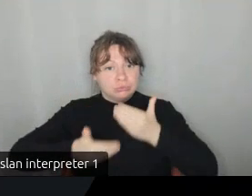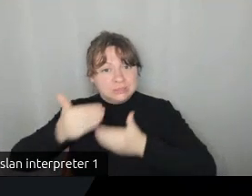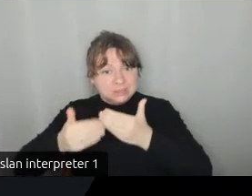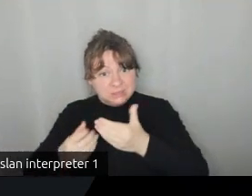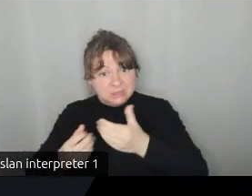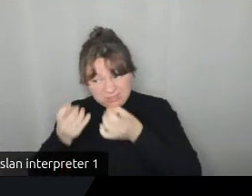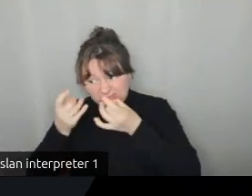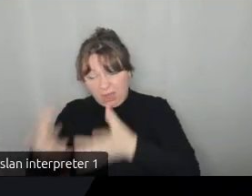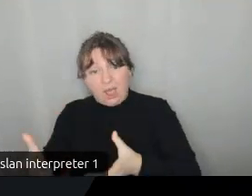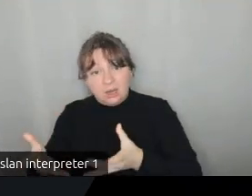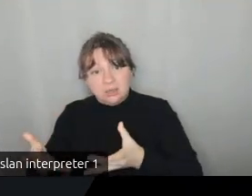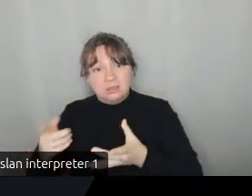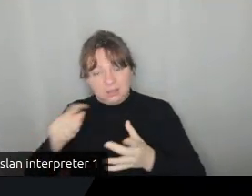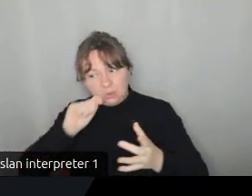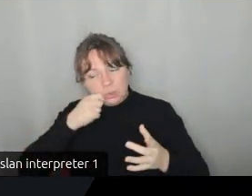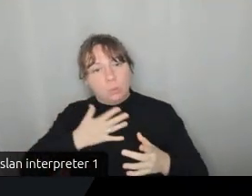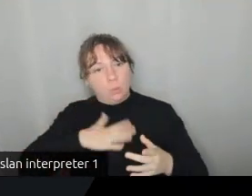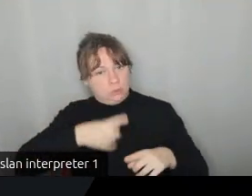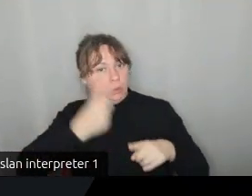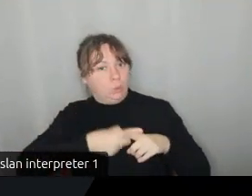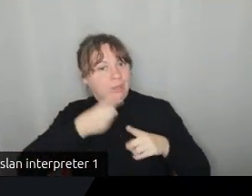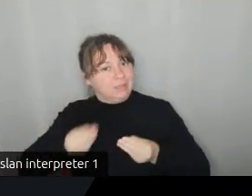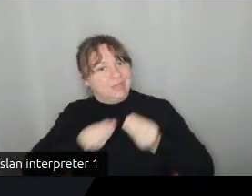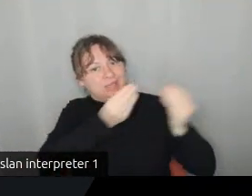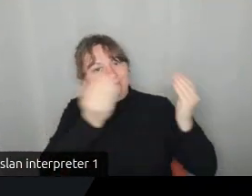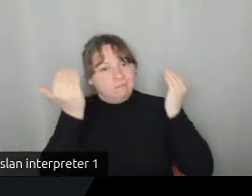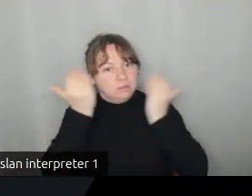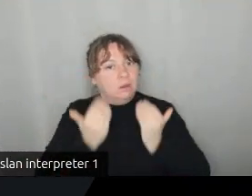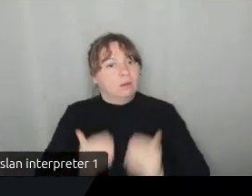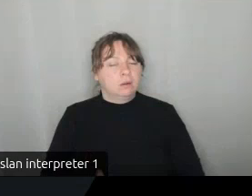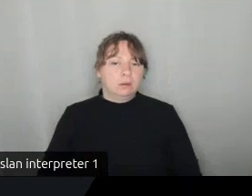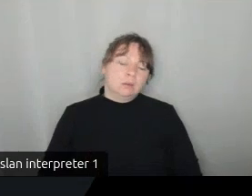to have it looked at as well pretty quickly. Um it is ultimately at the discretion of each